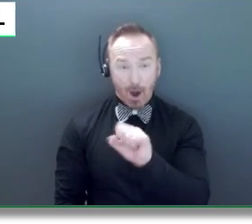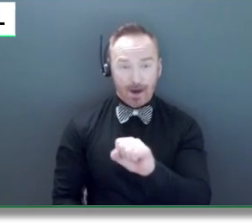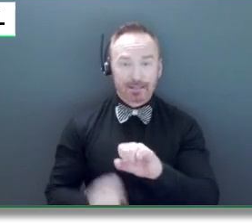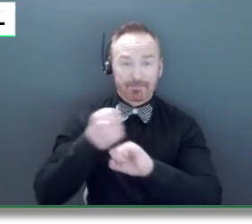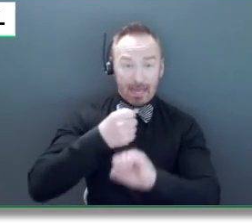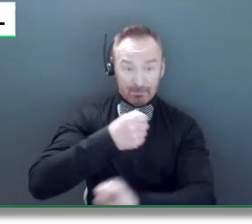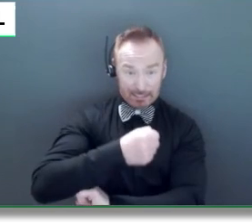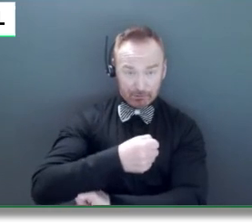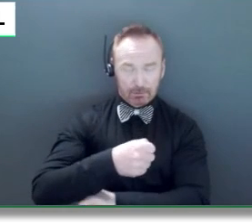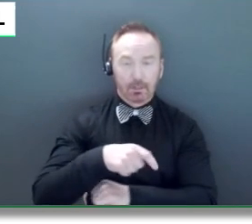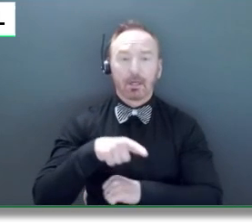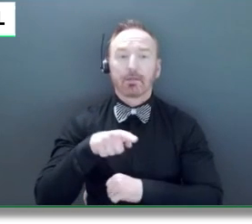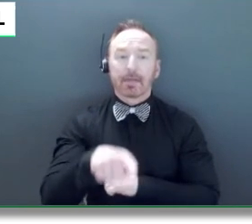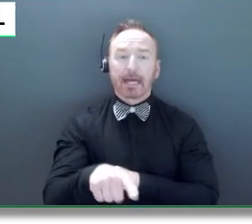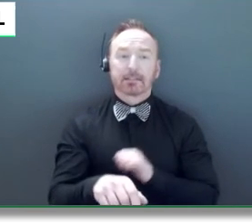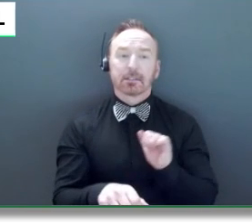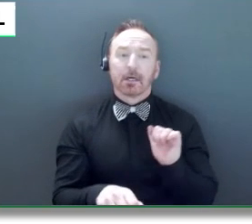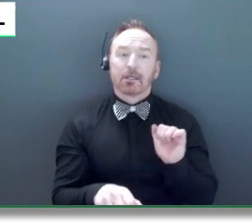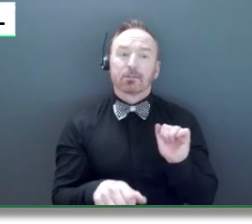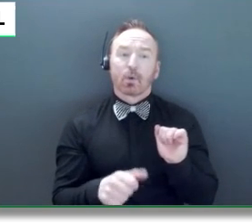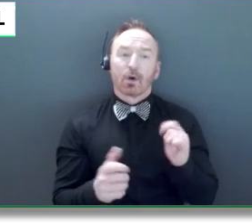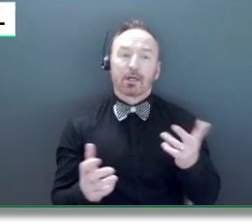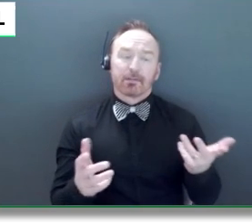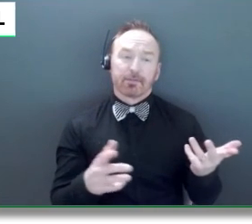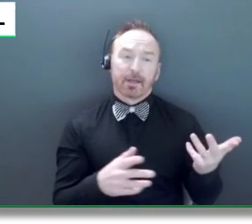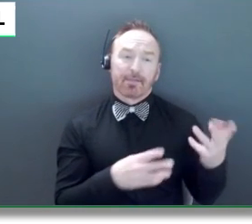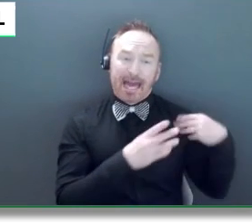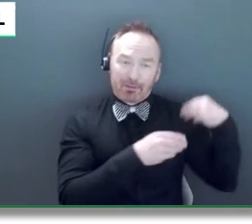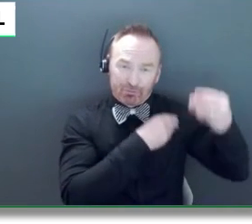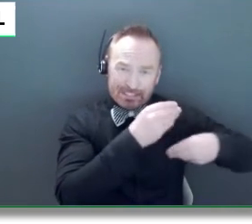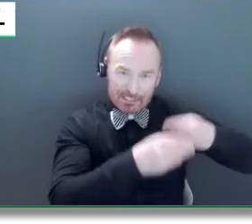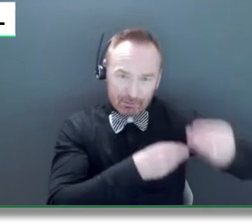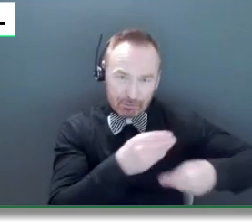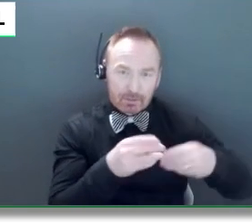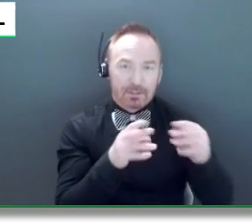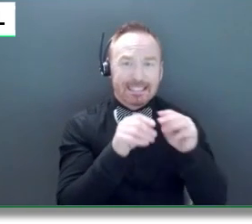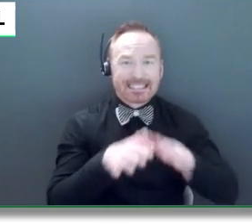traditional territory of the uh Secwépemc people and they did a story